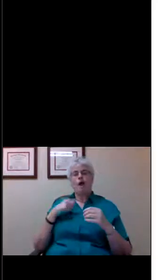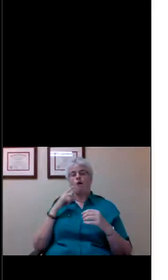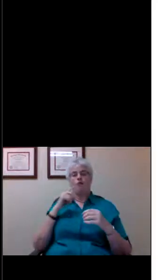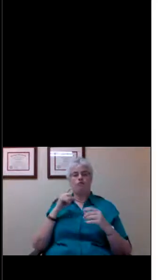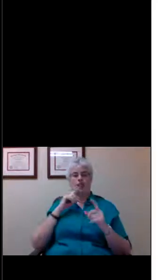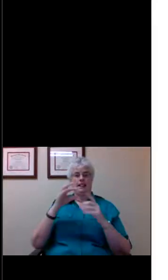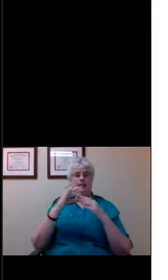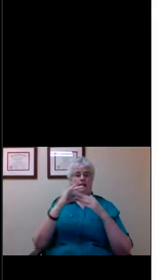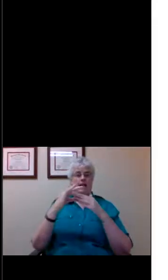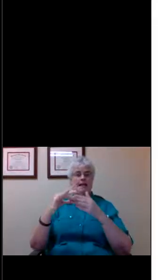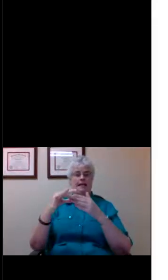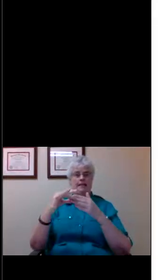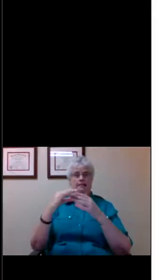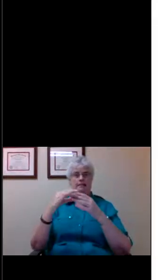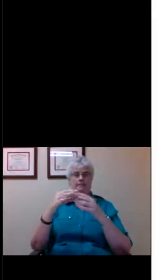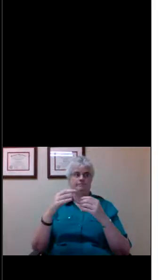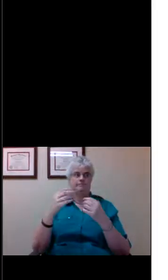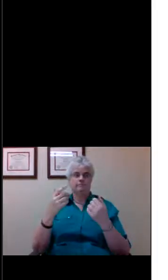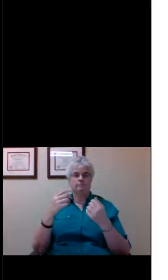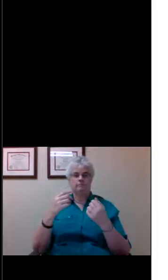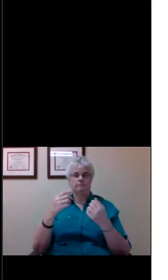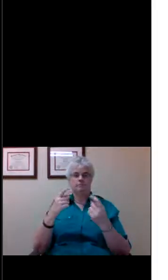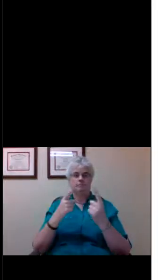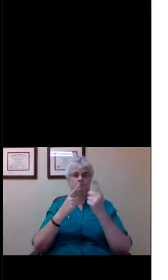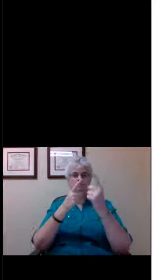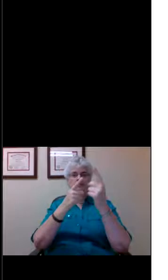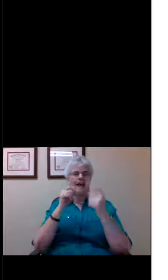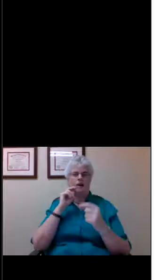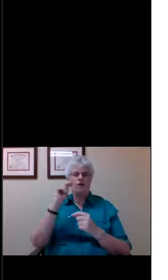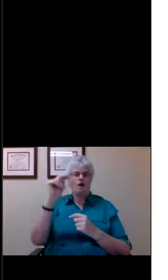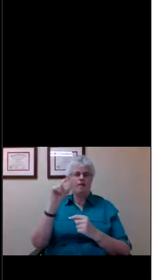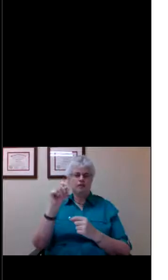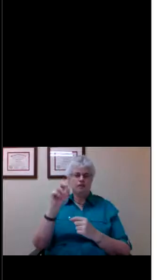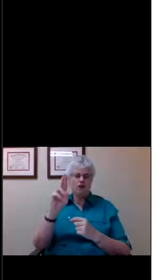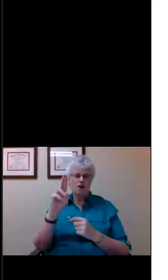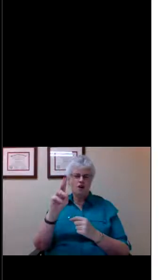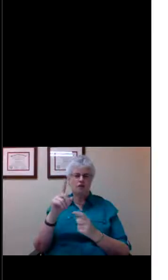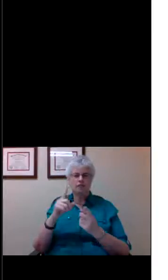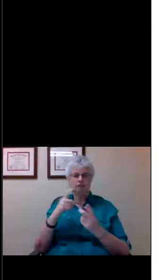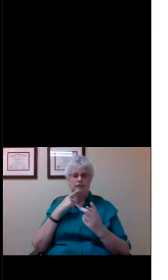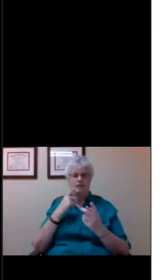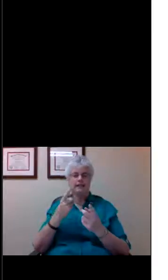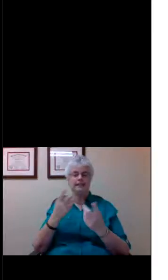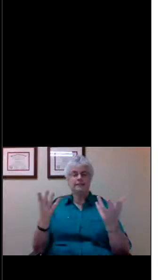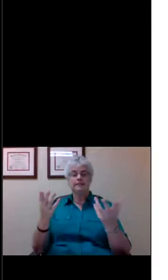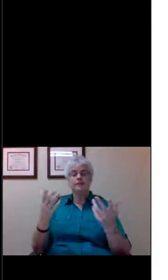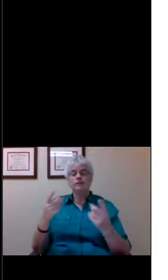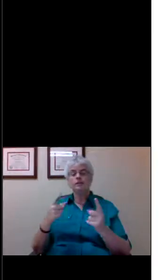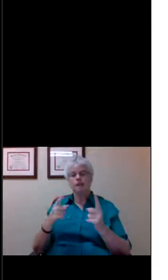and that really guides us toward, you know, kind of like the North Star, really.